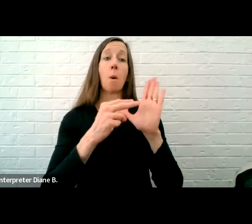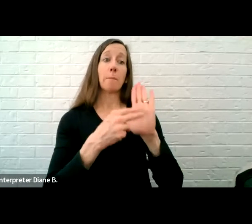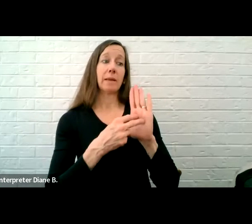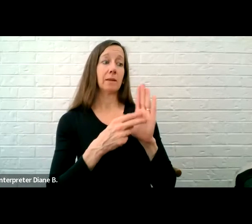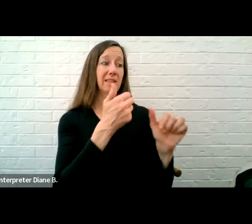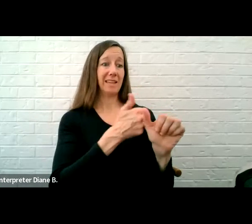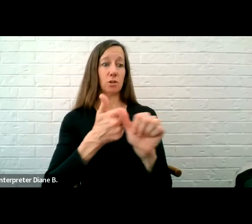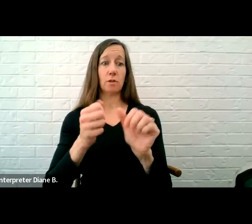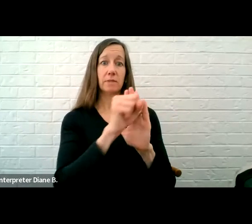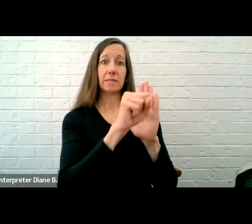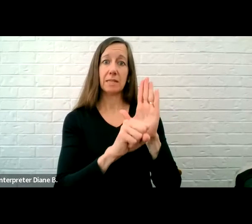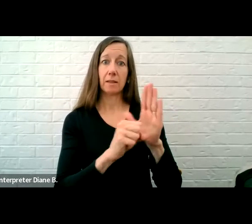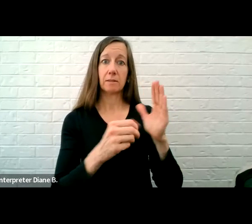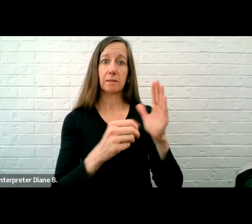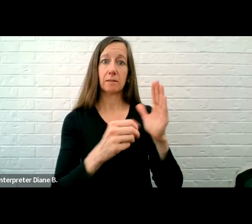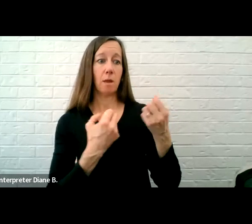with intellectual developmental disabilities across the country.